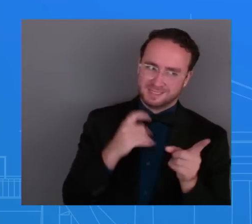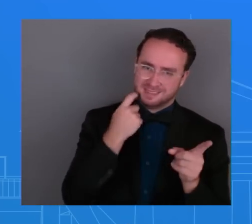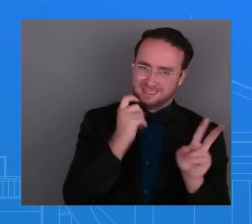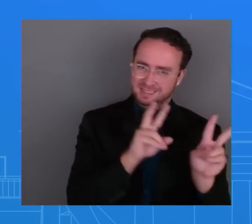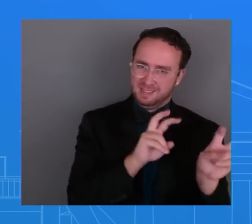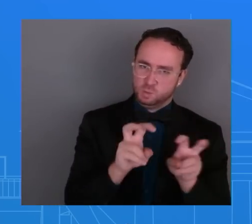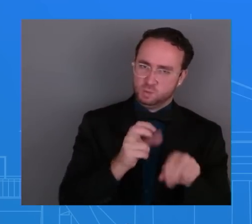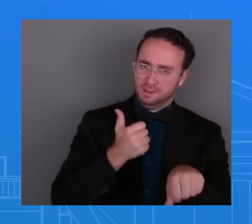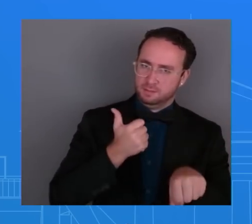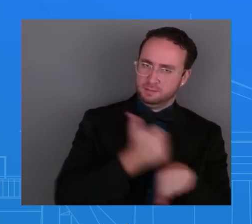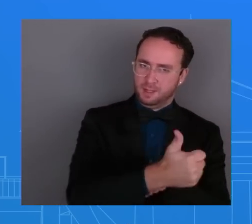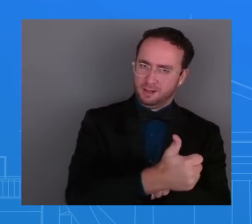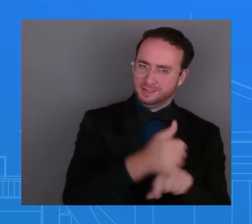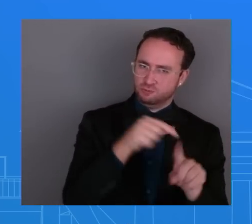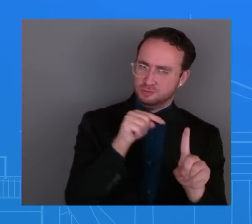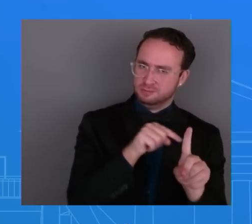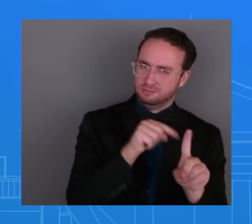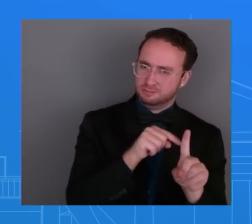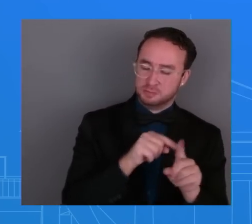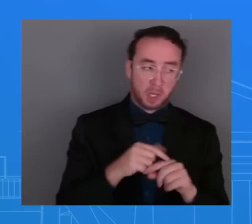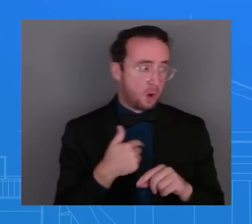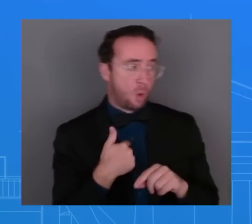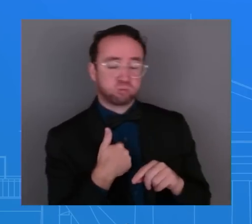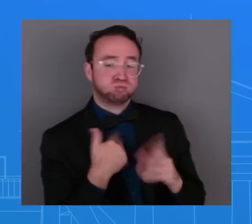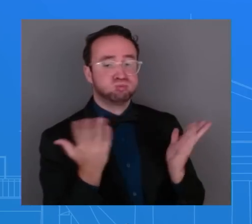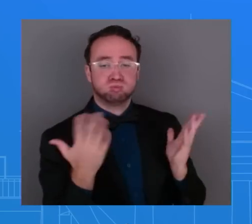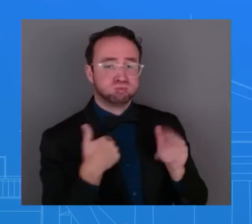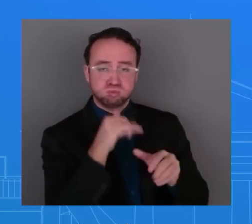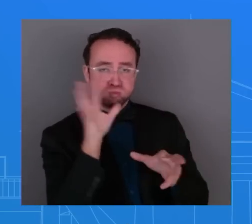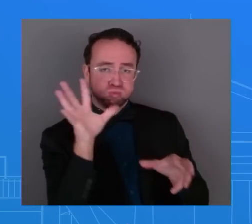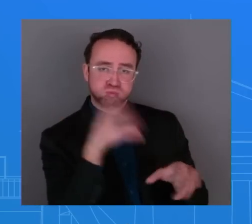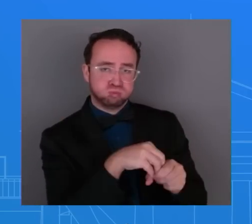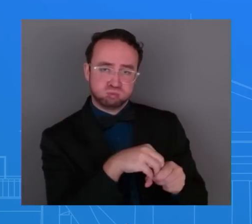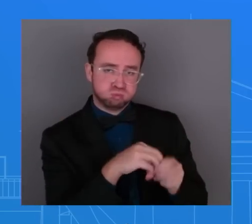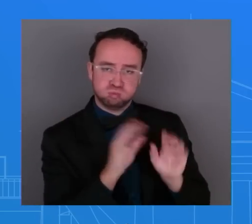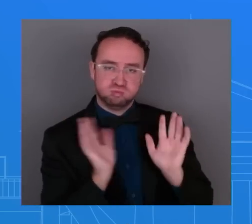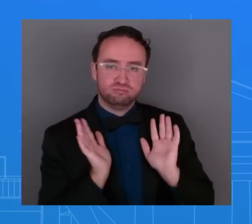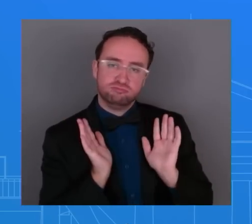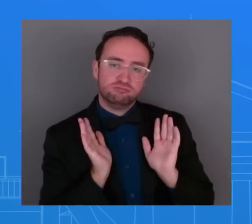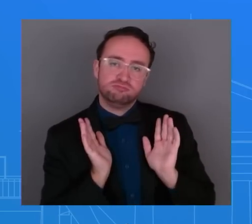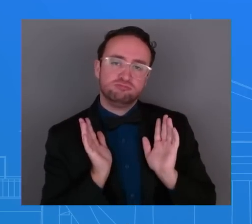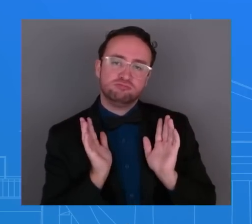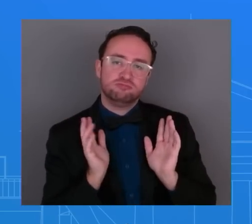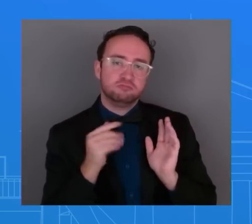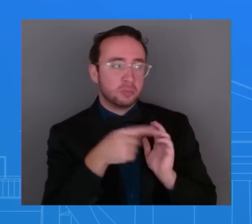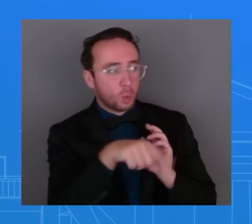Any -- any reports or rumors that the United States government was involved in these --